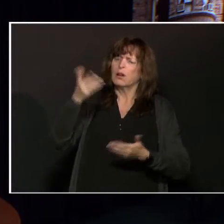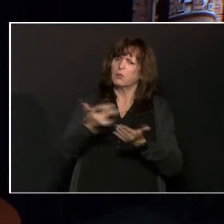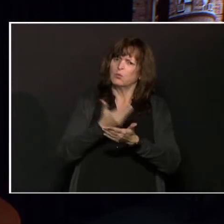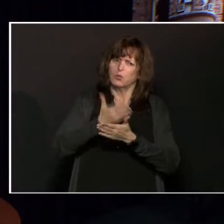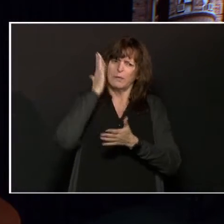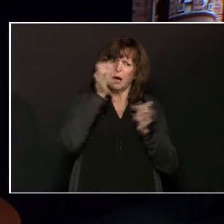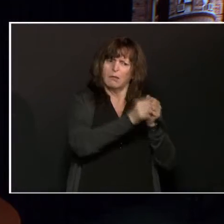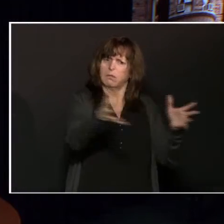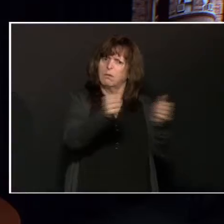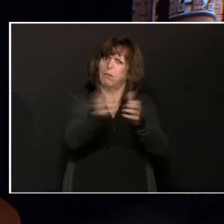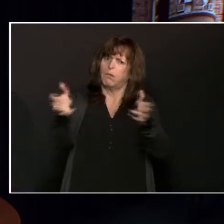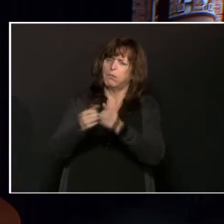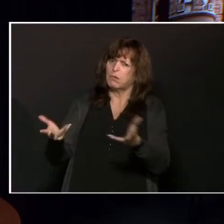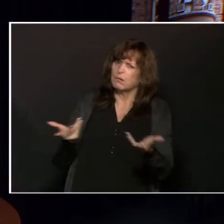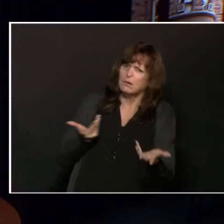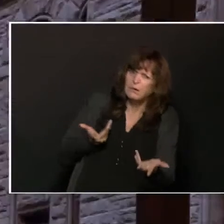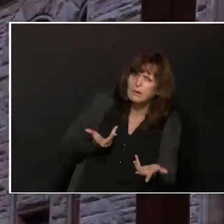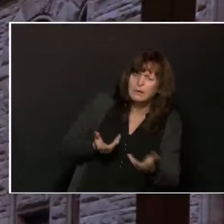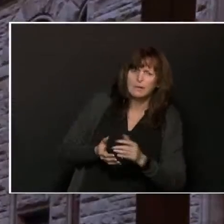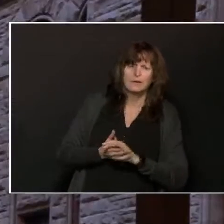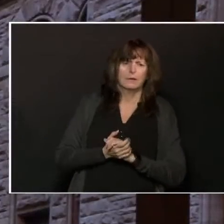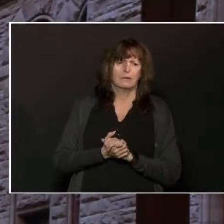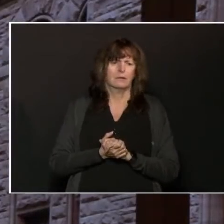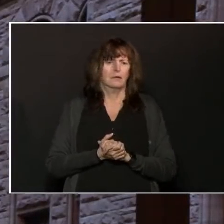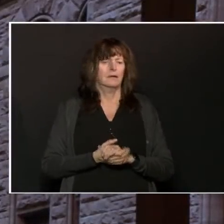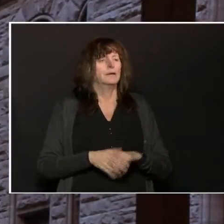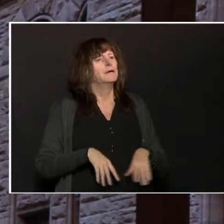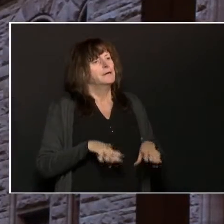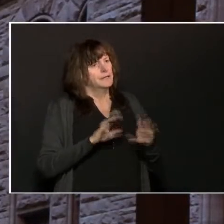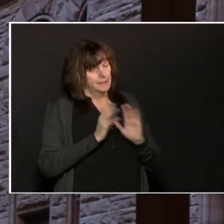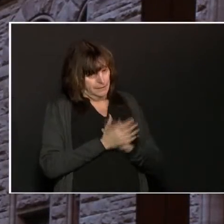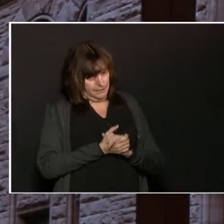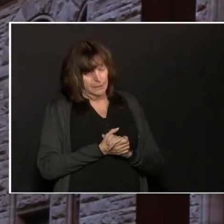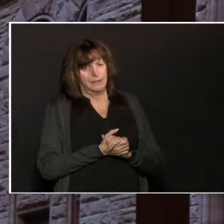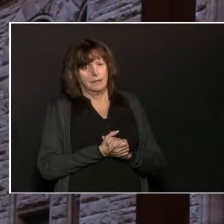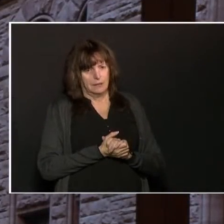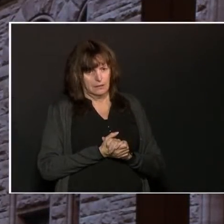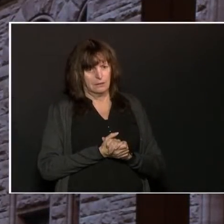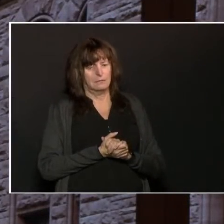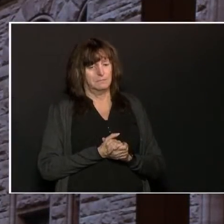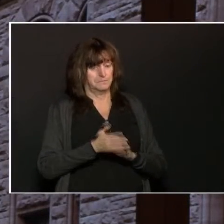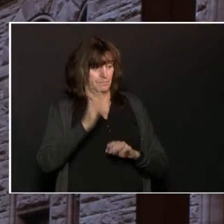HOLIDAY TIME PEOPLE ARE VISITING IF THERE HOLIDAY TIME PEOPLE ARE VISITING IF THERE IS HOLIDAY TIME PEOPLE ARE VISITING IF HOLIDAY TIME PEOPLE ARE VISITING IF THERE'S EVENTS IF THERE'S EVENTS WHERE THERE'S A